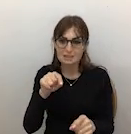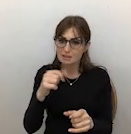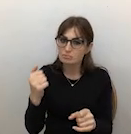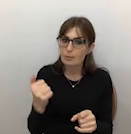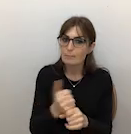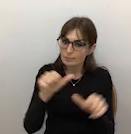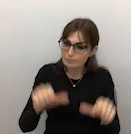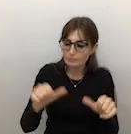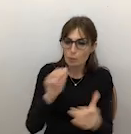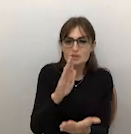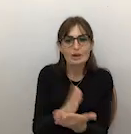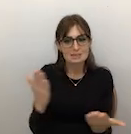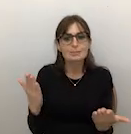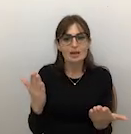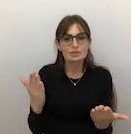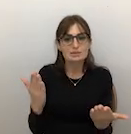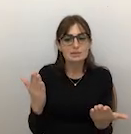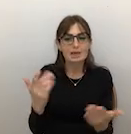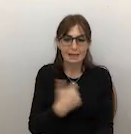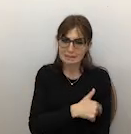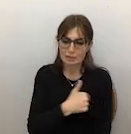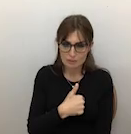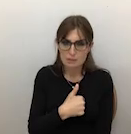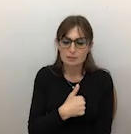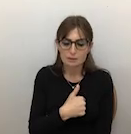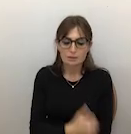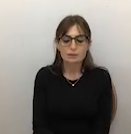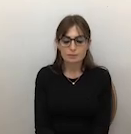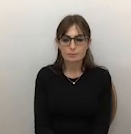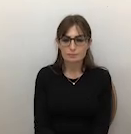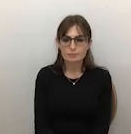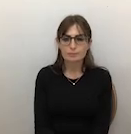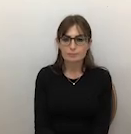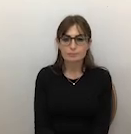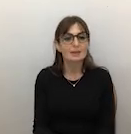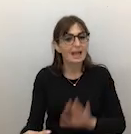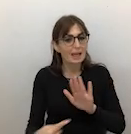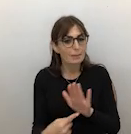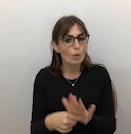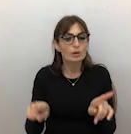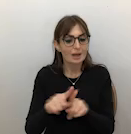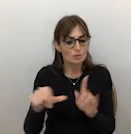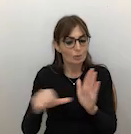and made with transparency and integrity. One of the key judgements underpinning the financial